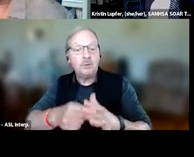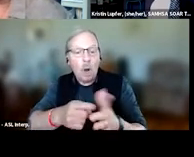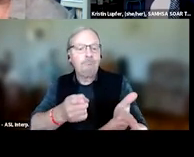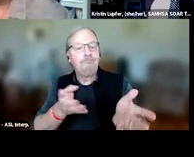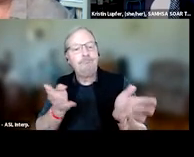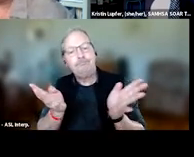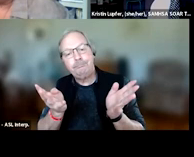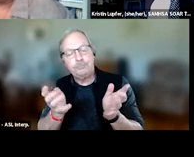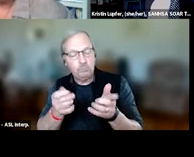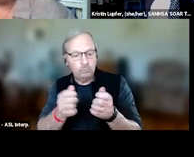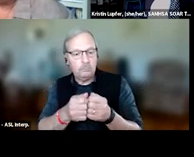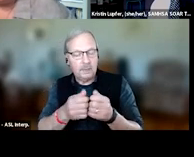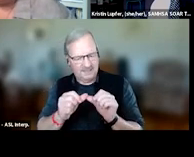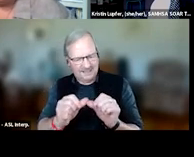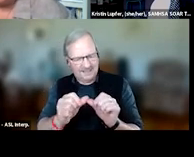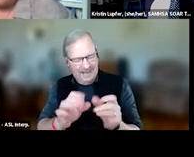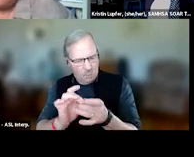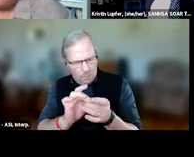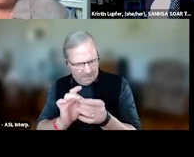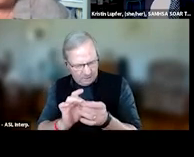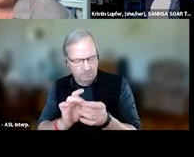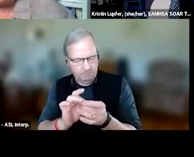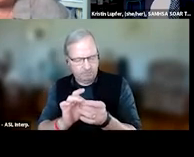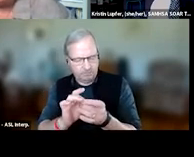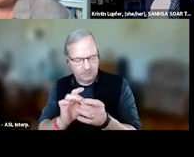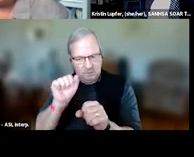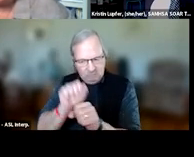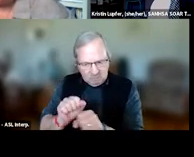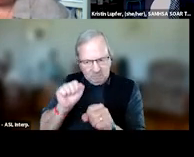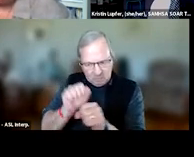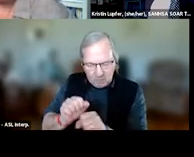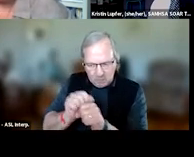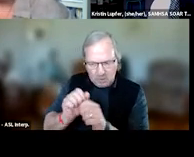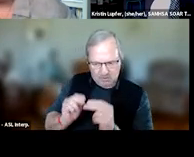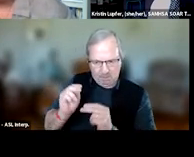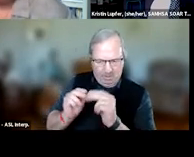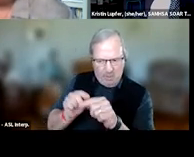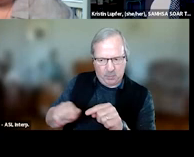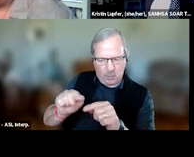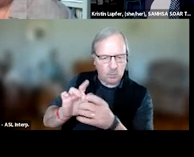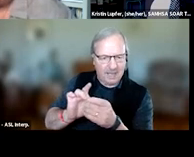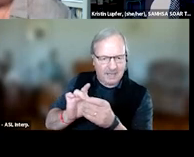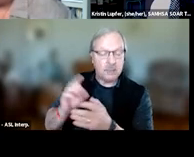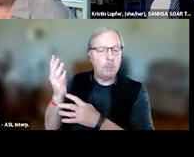and to sustain the relationships that you work hard to build. So our presenters today,